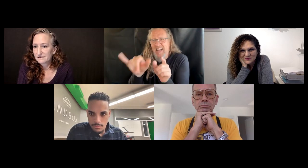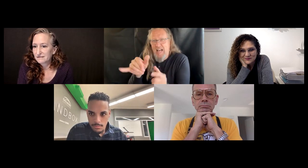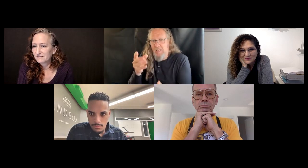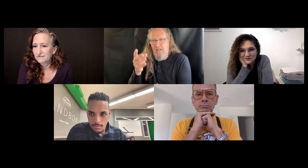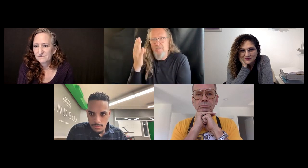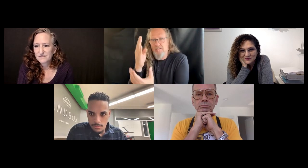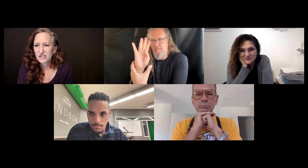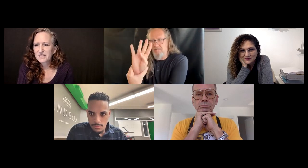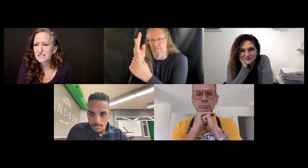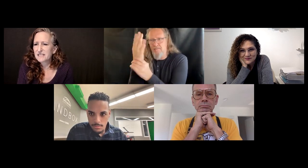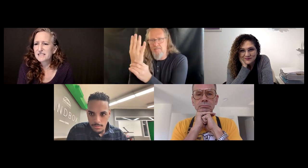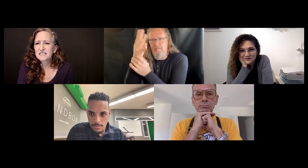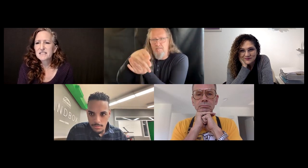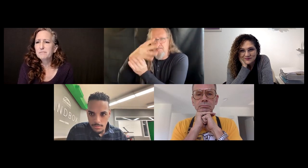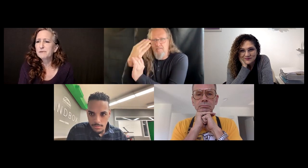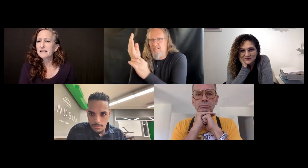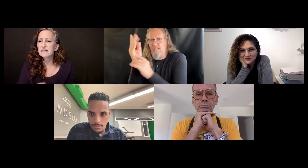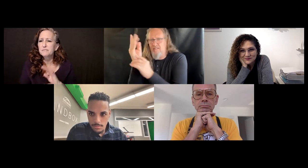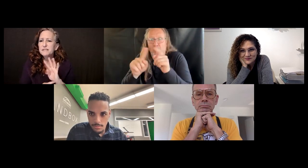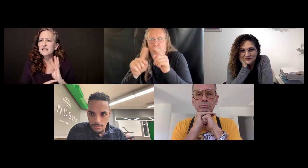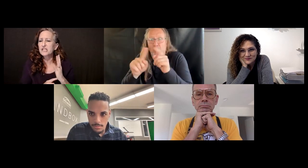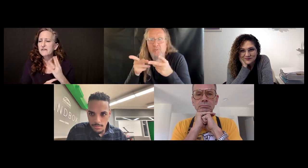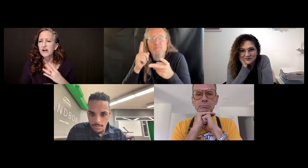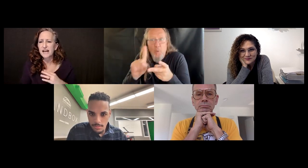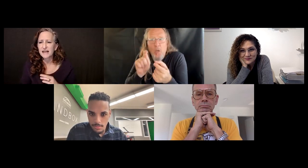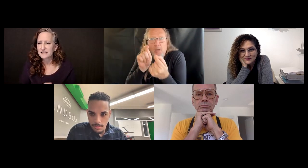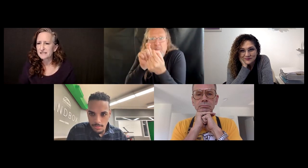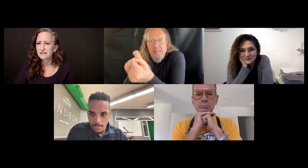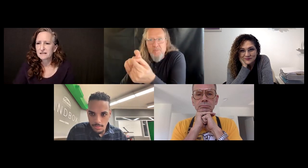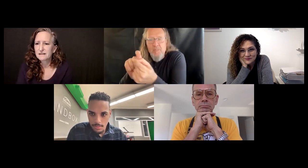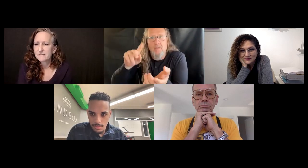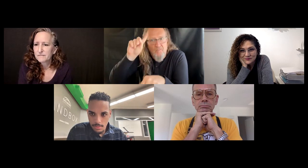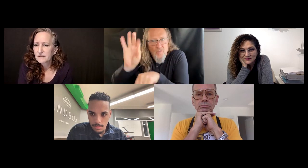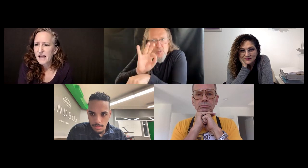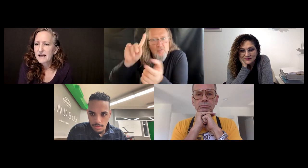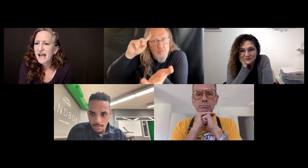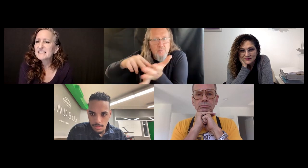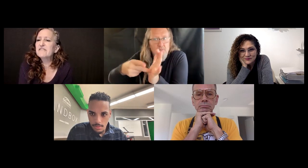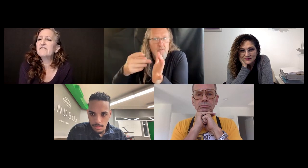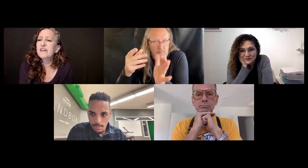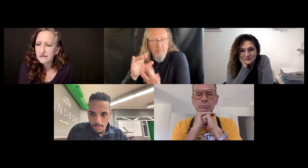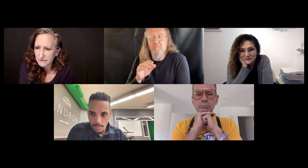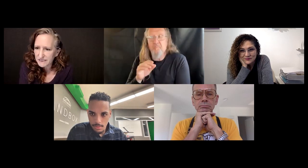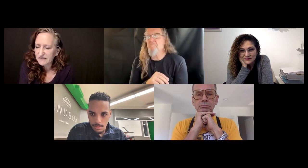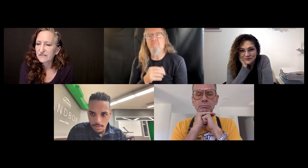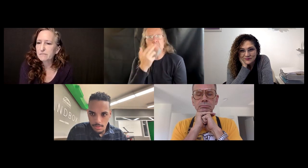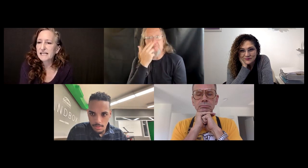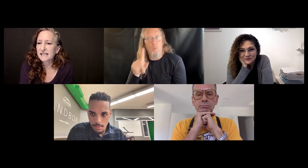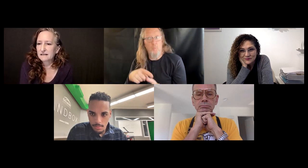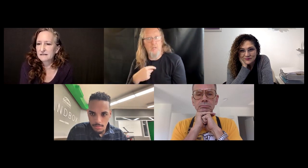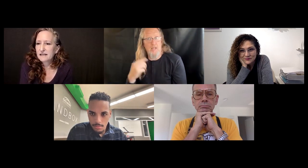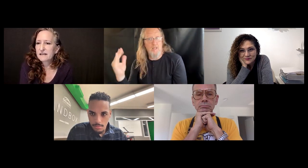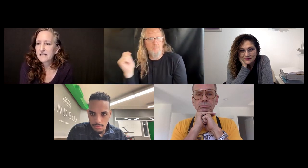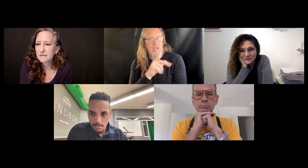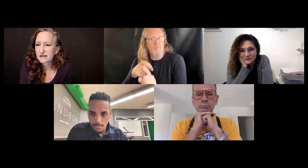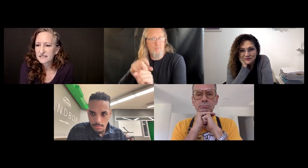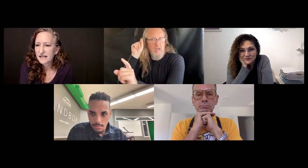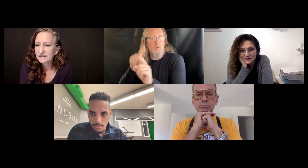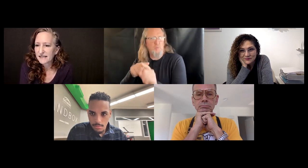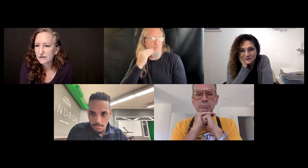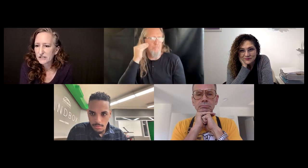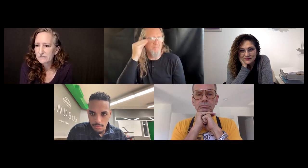Just simply the position of our hand has very specific meaning in American sign language.